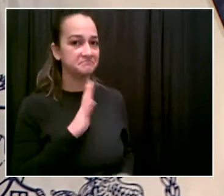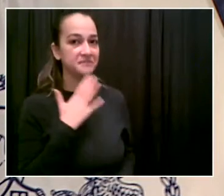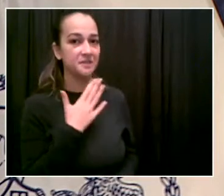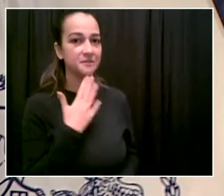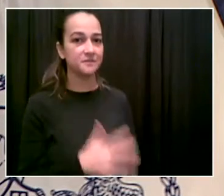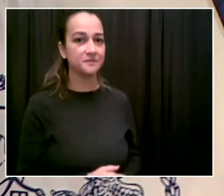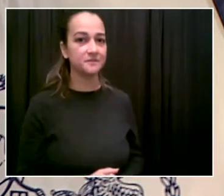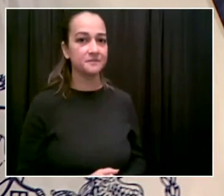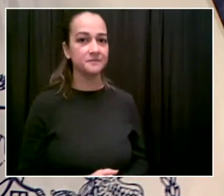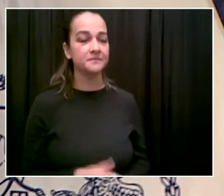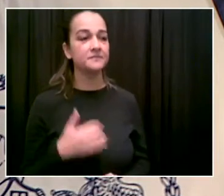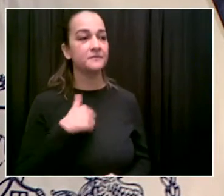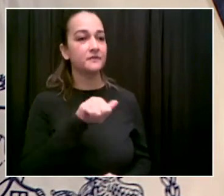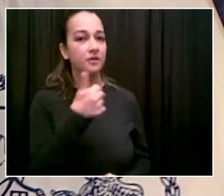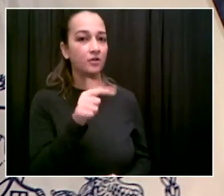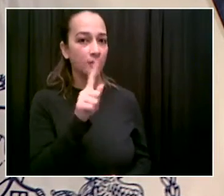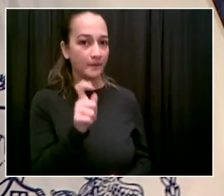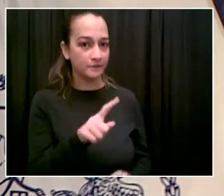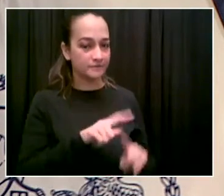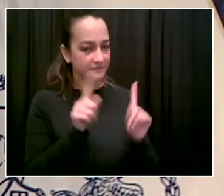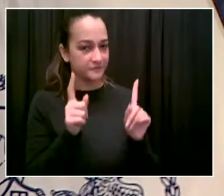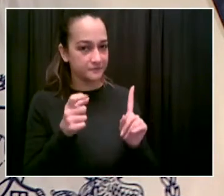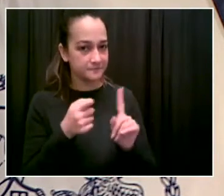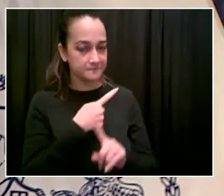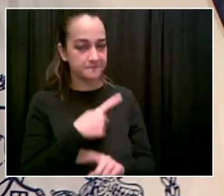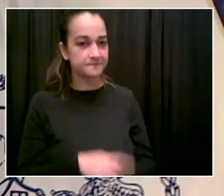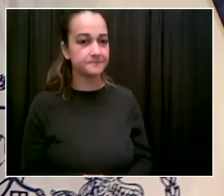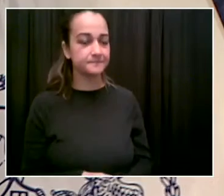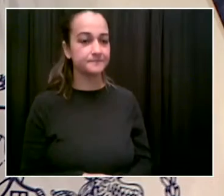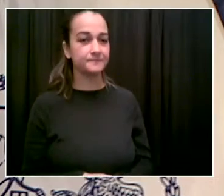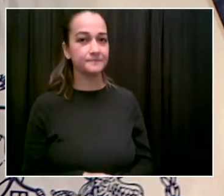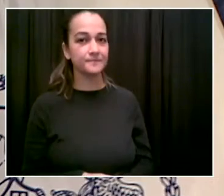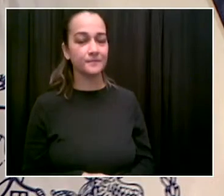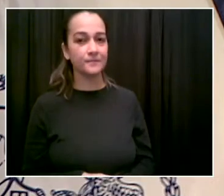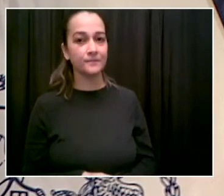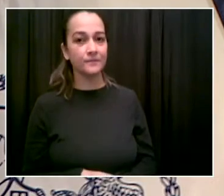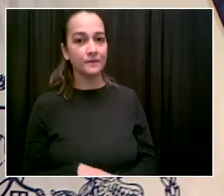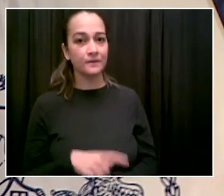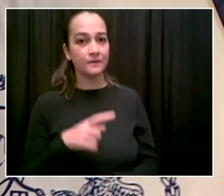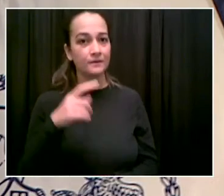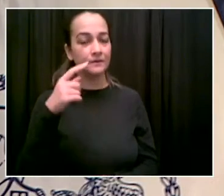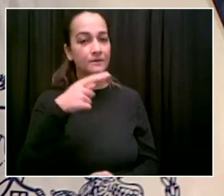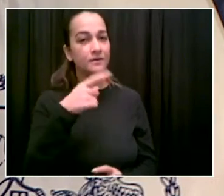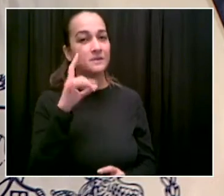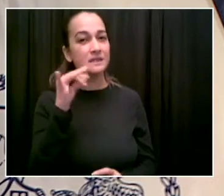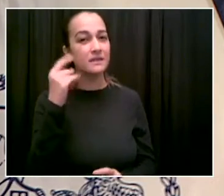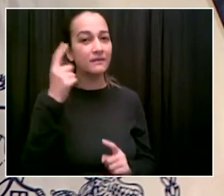THANK YOU. GO AHEAD, JULIA. Reporter: OKAY, THANK YOU.